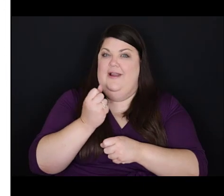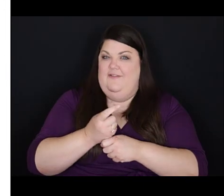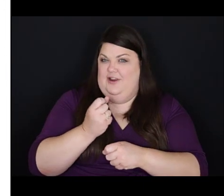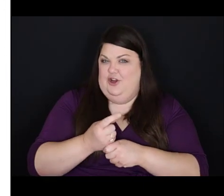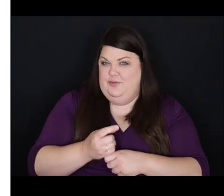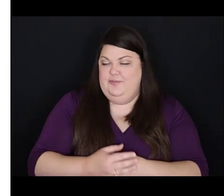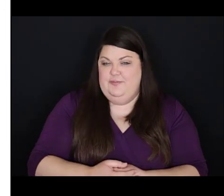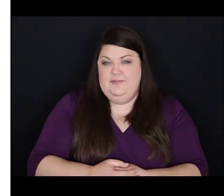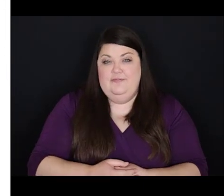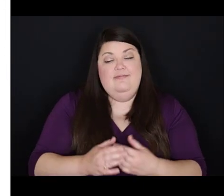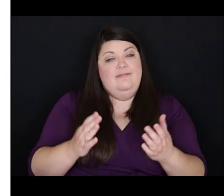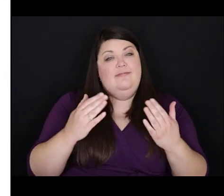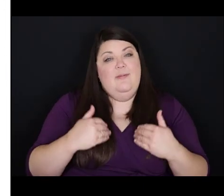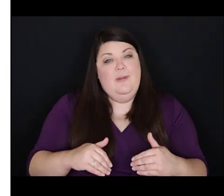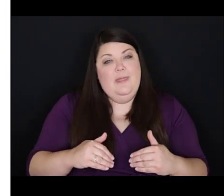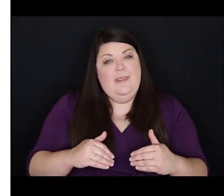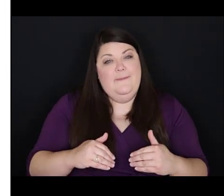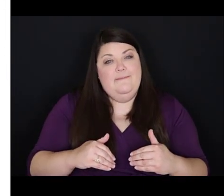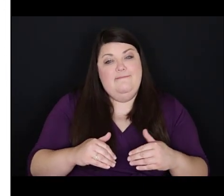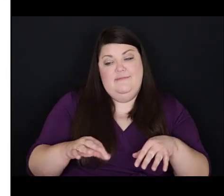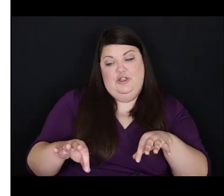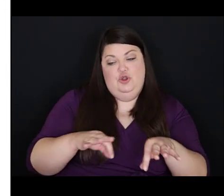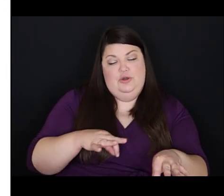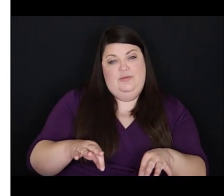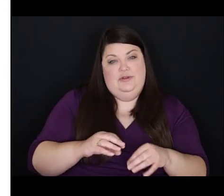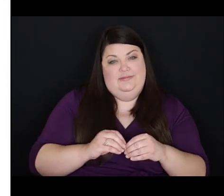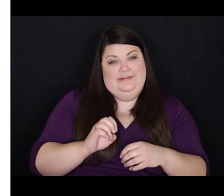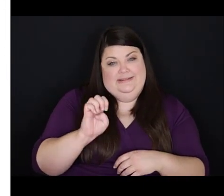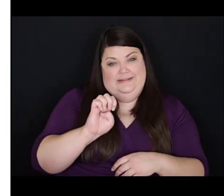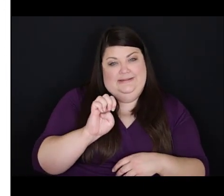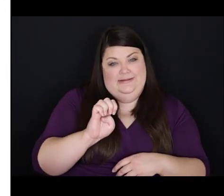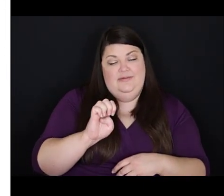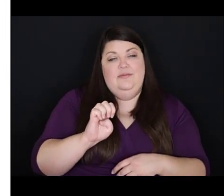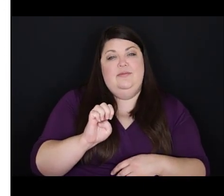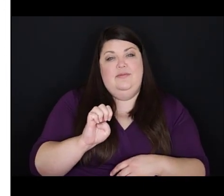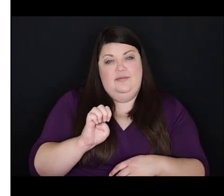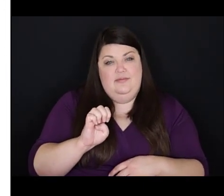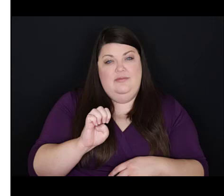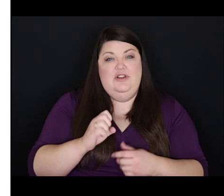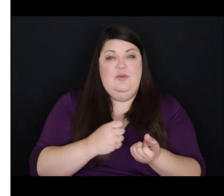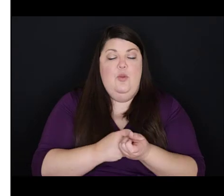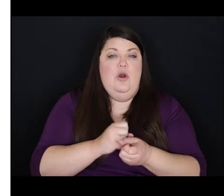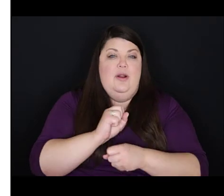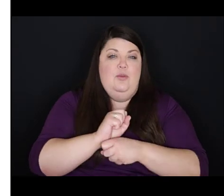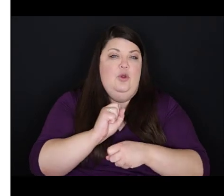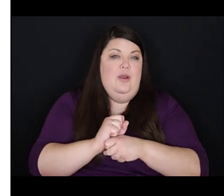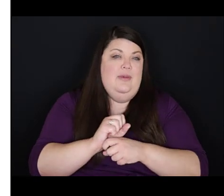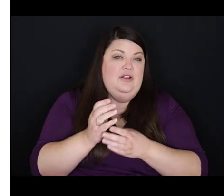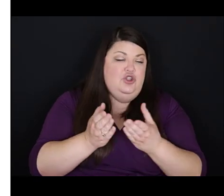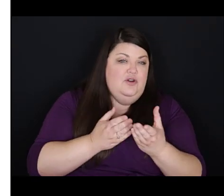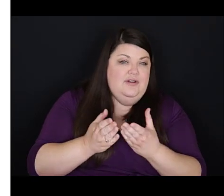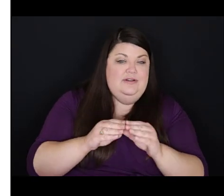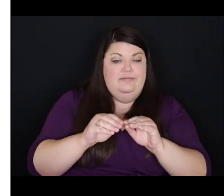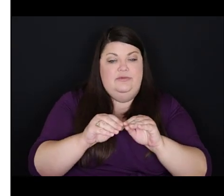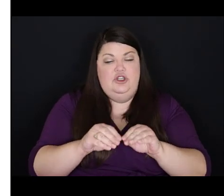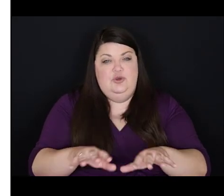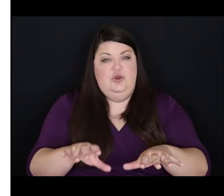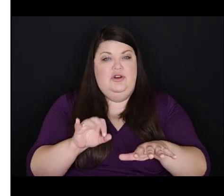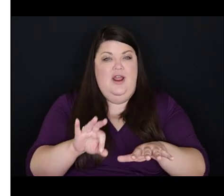Next, is Description (e) - Supported Employment Services, Distribution of Title VI Funds,